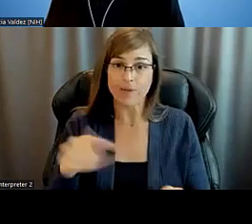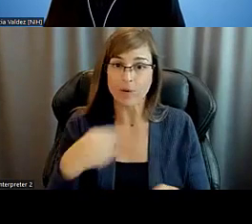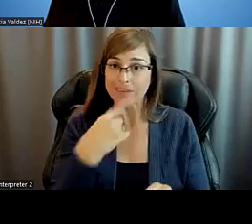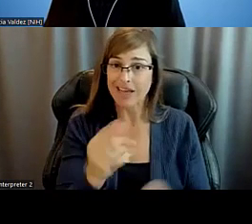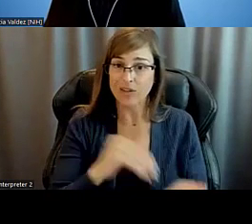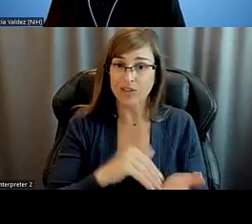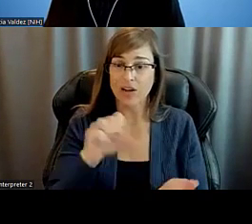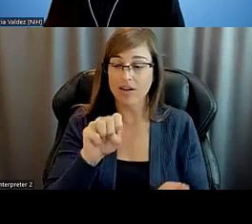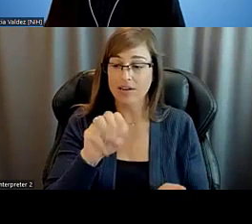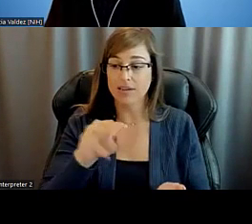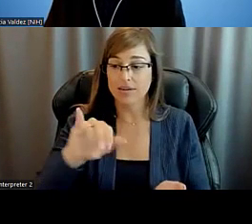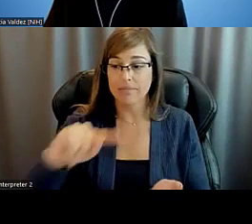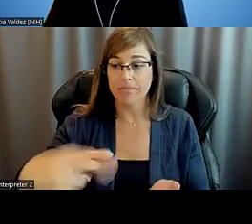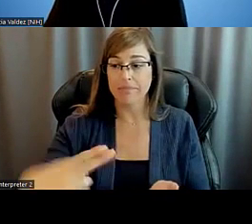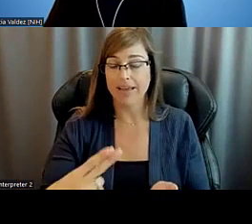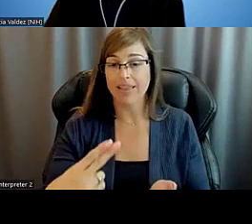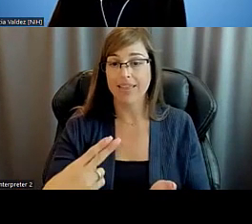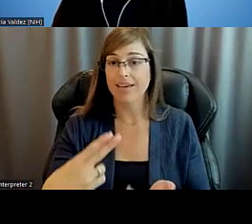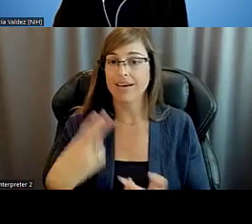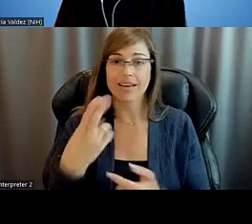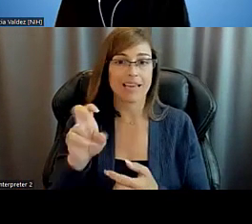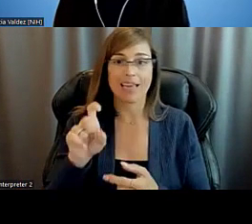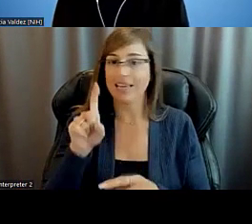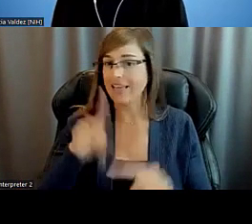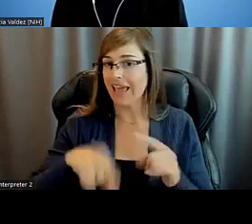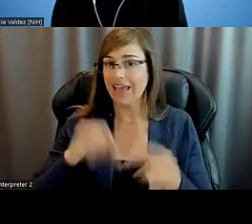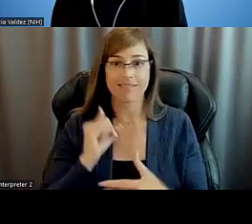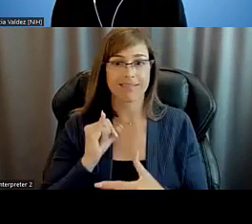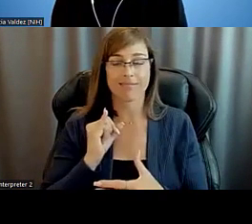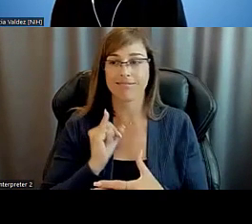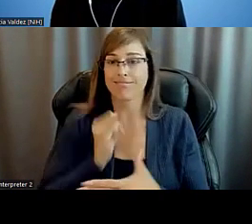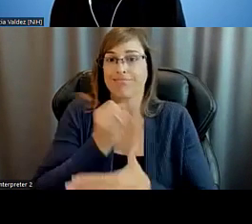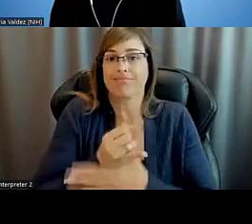that he cannot interfere with research misconduct proceedings